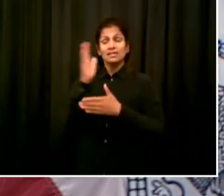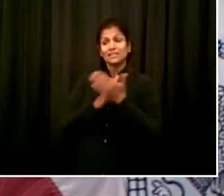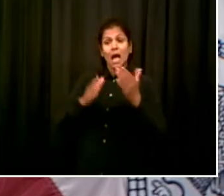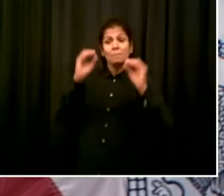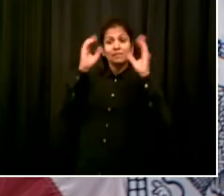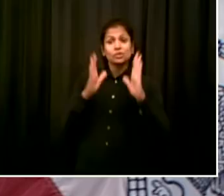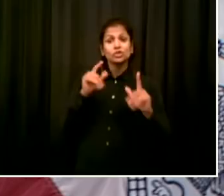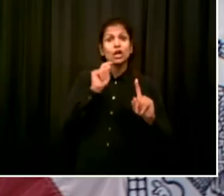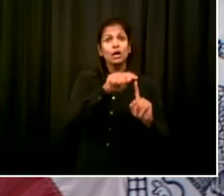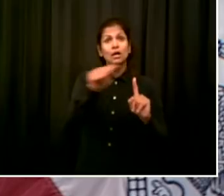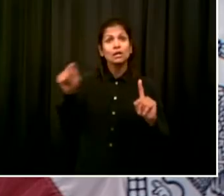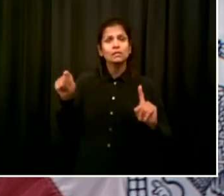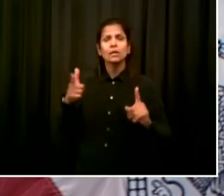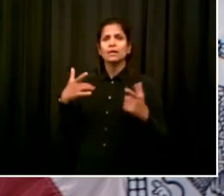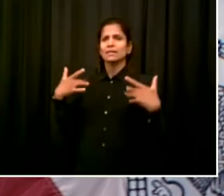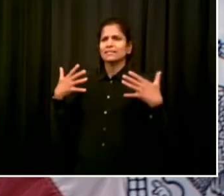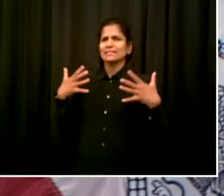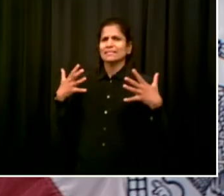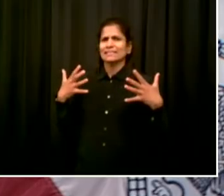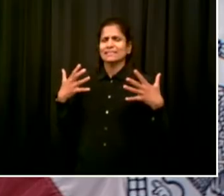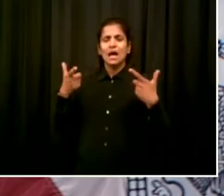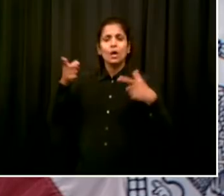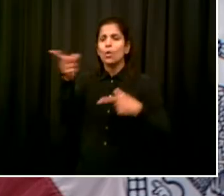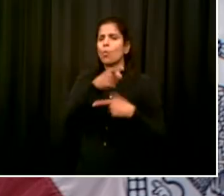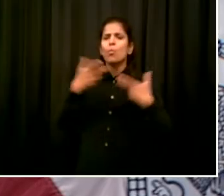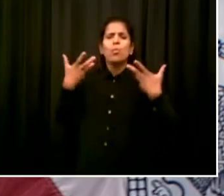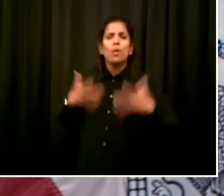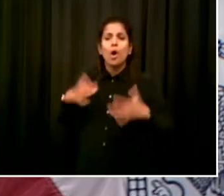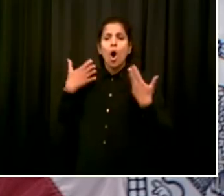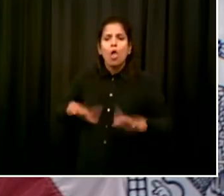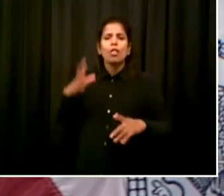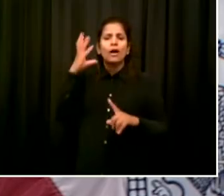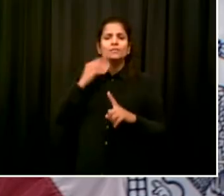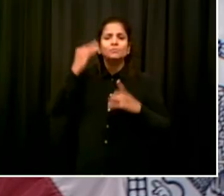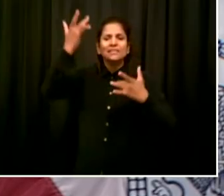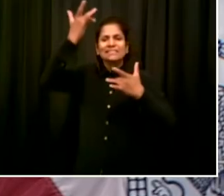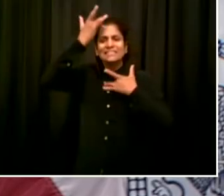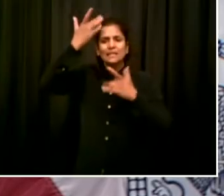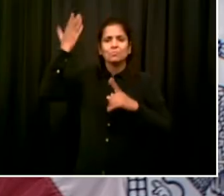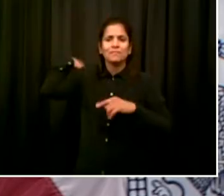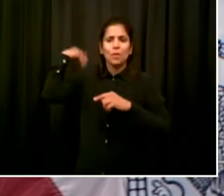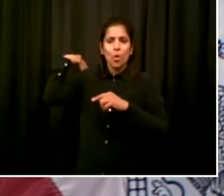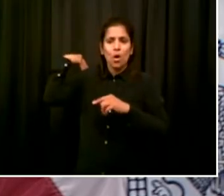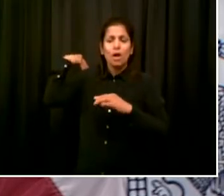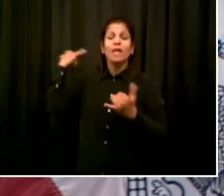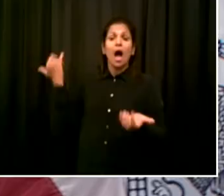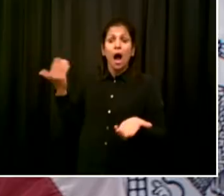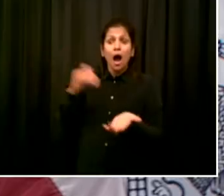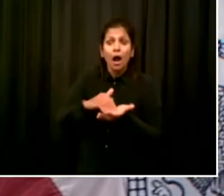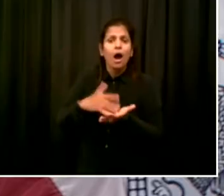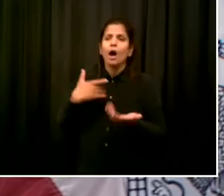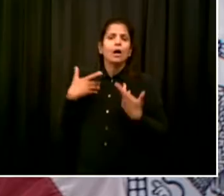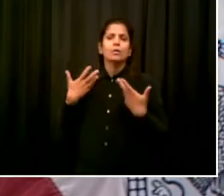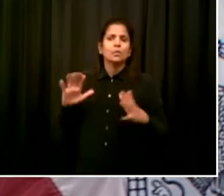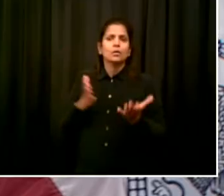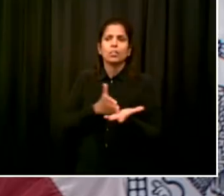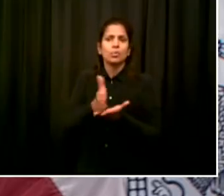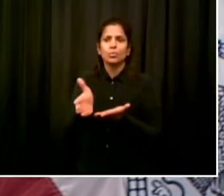SOME FOLKS ARE CONCERNED BECAUSE THEY HAVE PRE- EXISTING MEDICA L